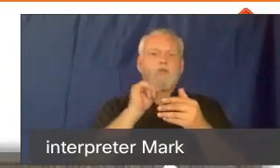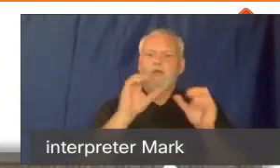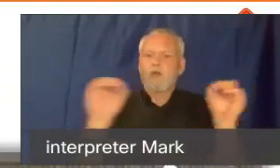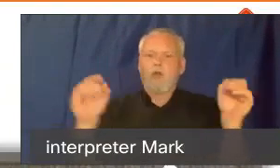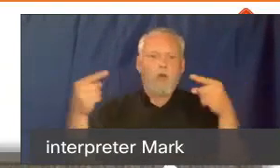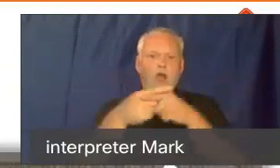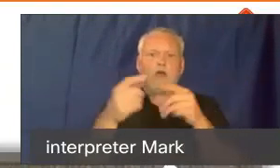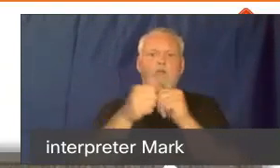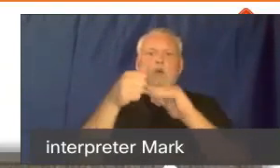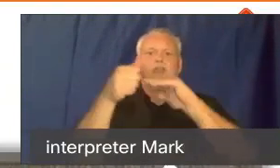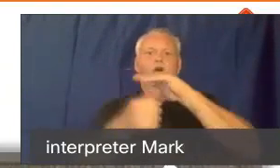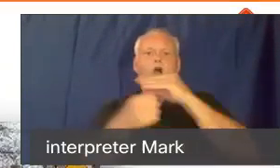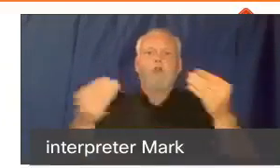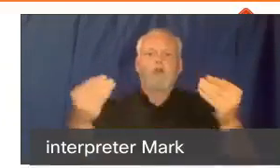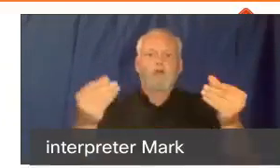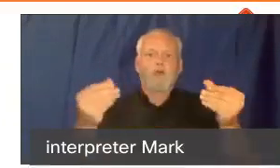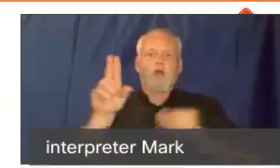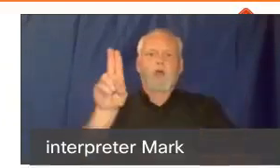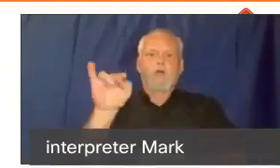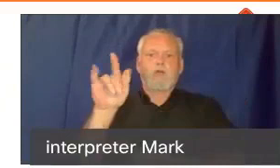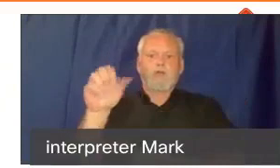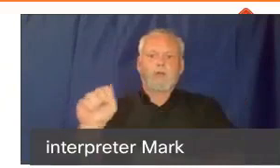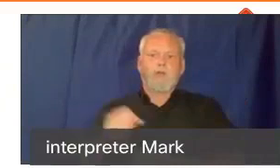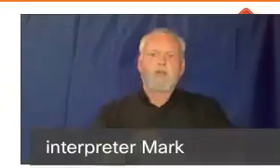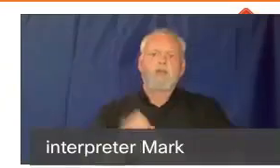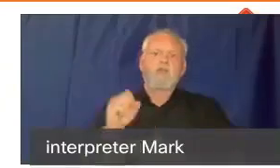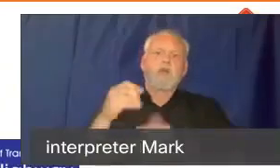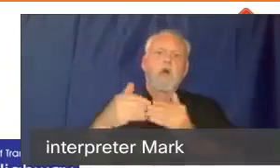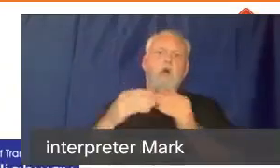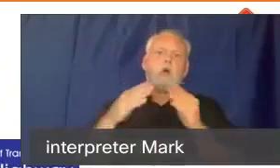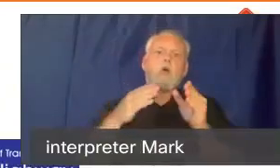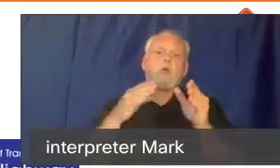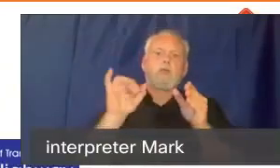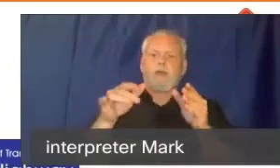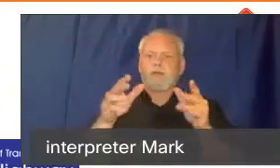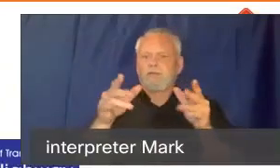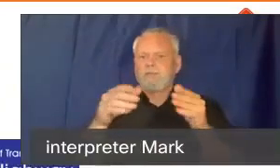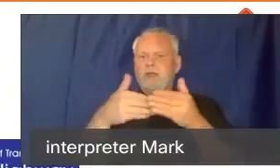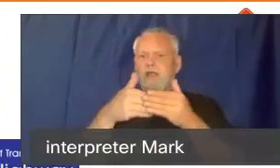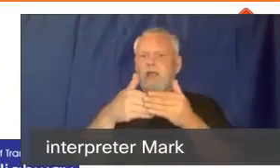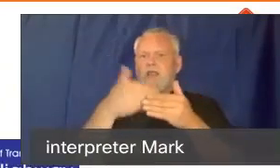I'm going to the so basically the next that's what's the next step is and that's why we.